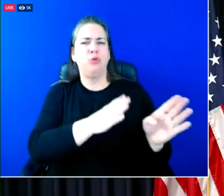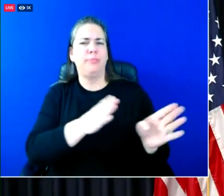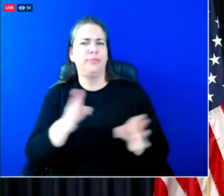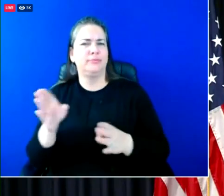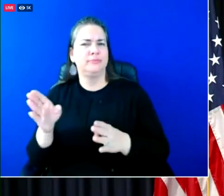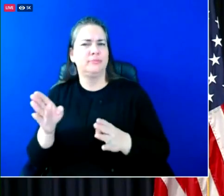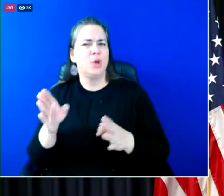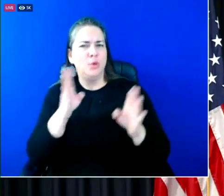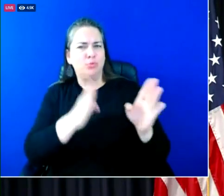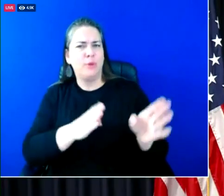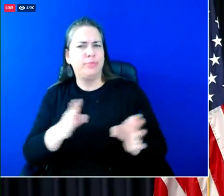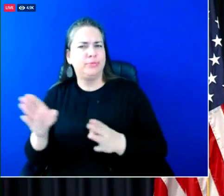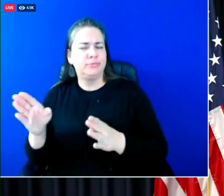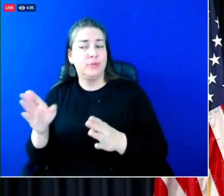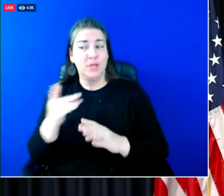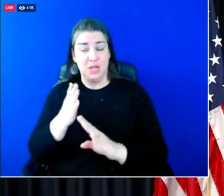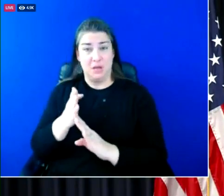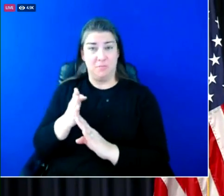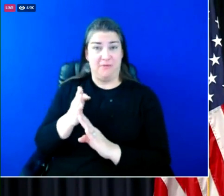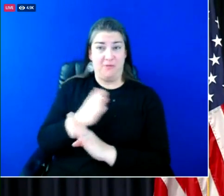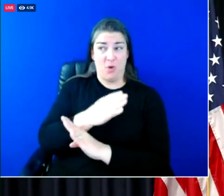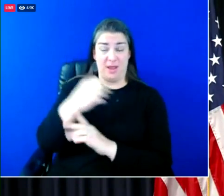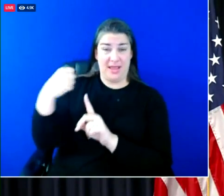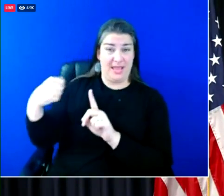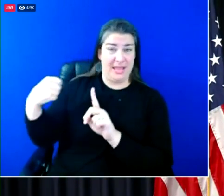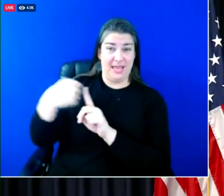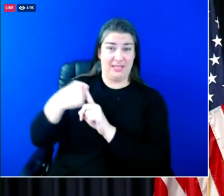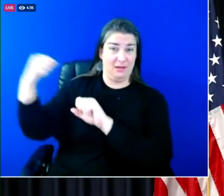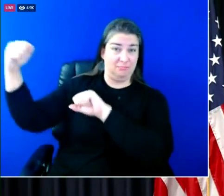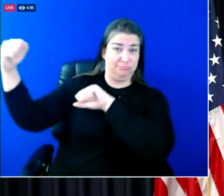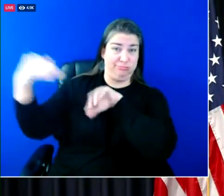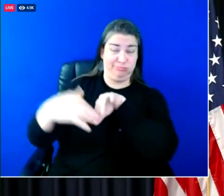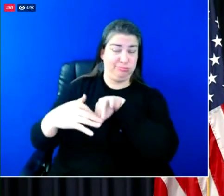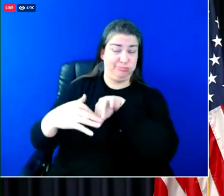monitoring the weather conditions, preparing equipment, restocking supply,